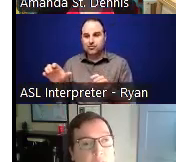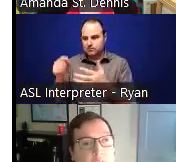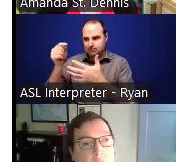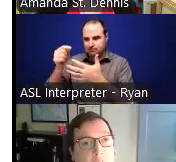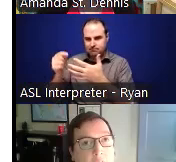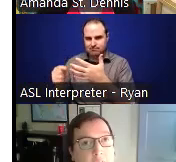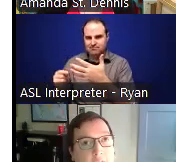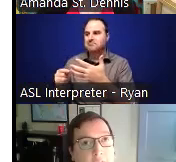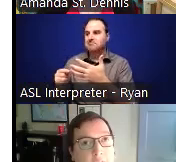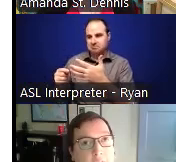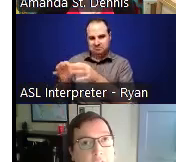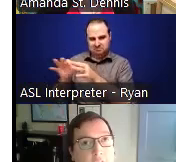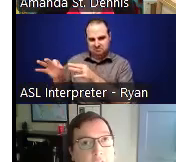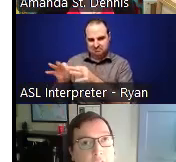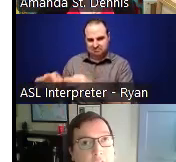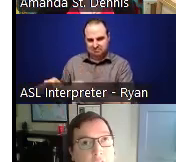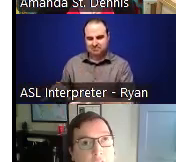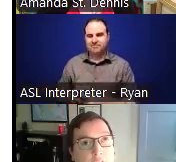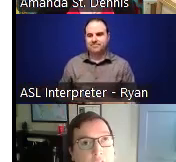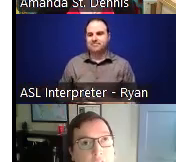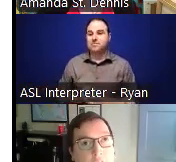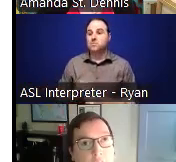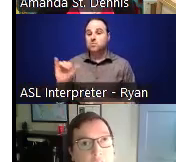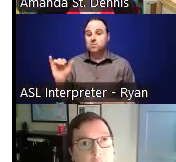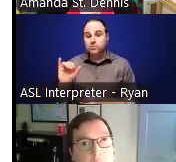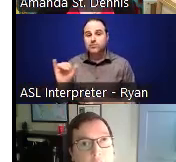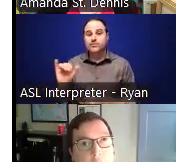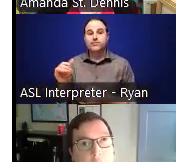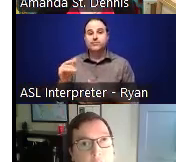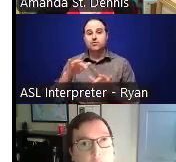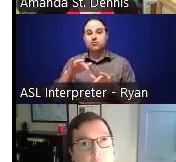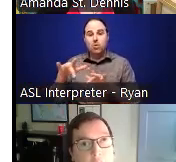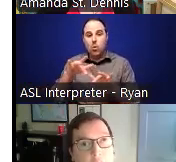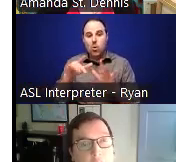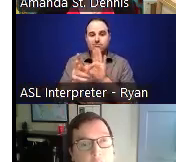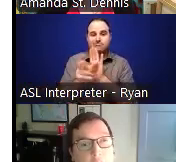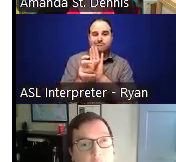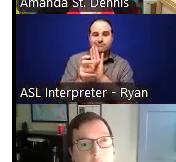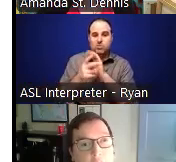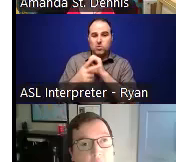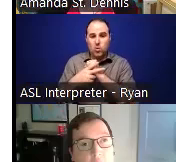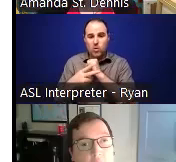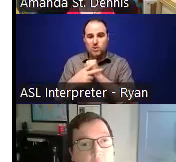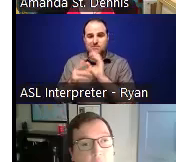meetings when appropriate. We recognize that not all meetings can be recorded, whether it's for